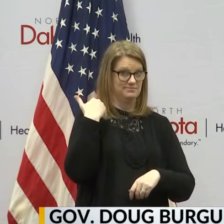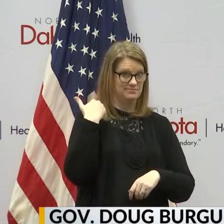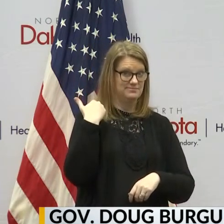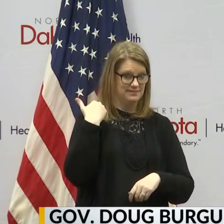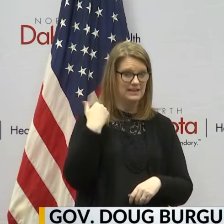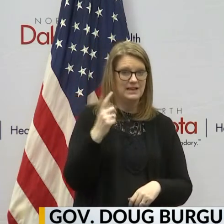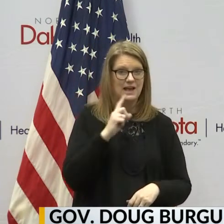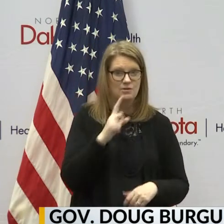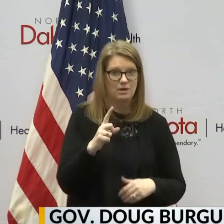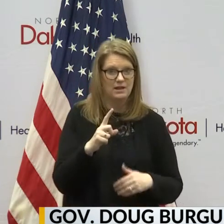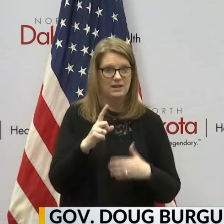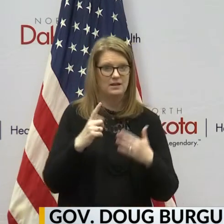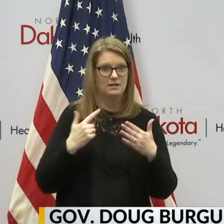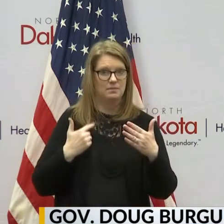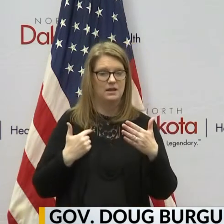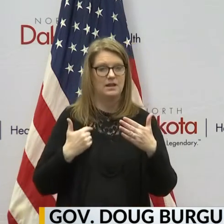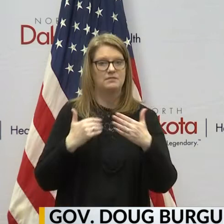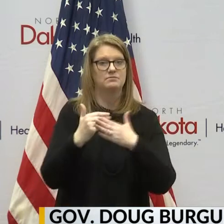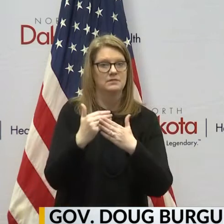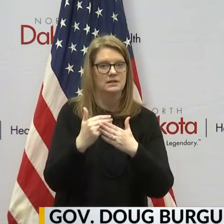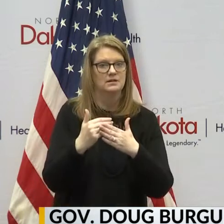STATE RIGHT NOW, THAT WOULD BE